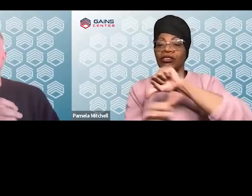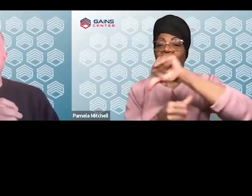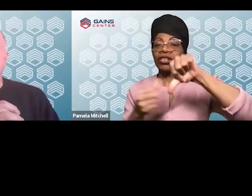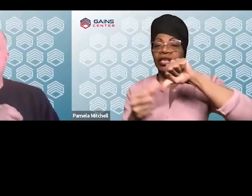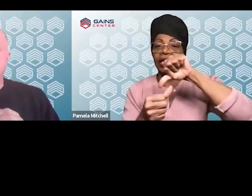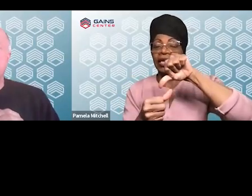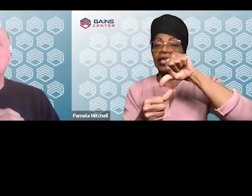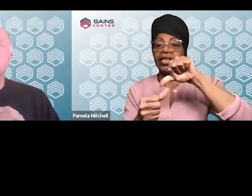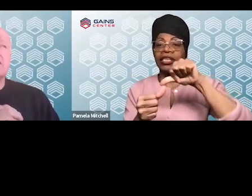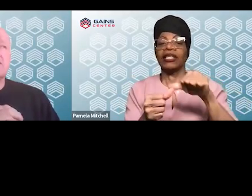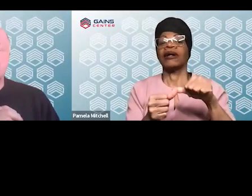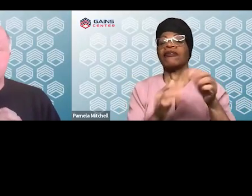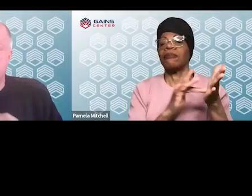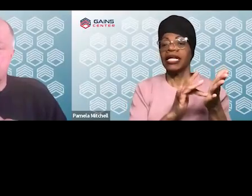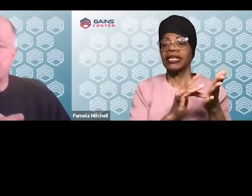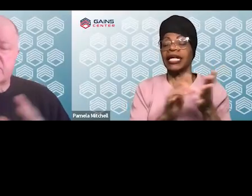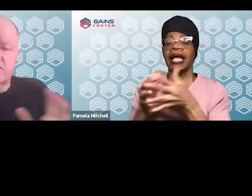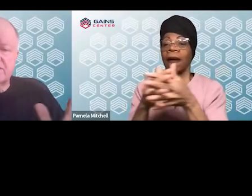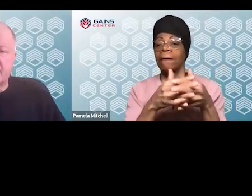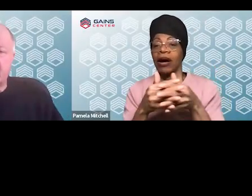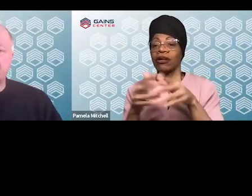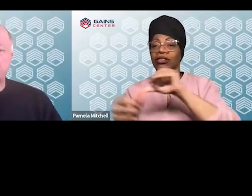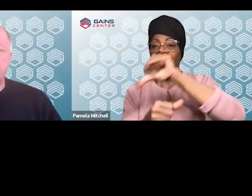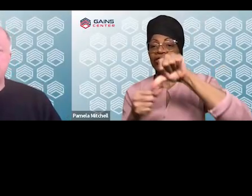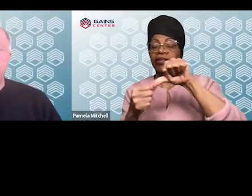and the Association of Addiction Psychiatry